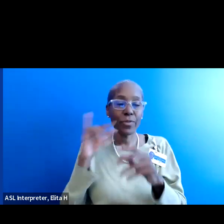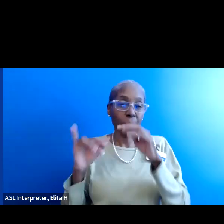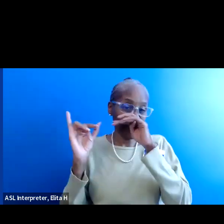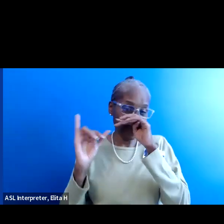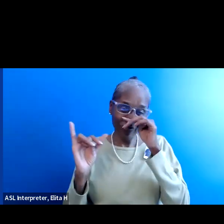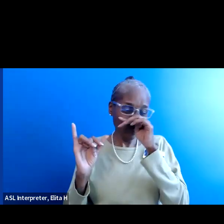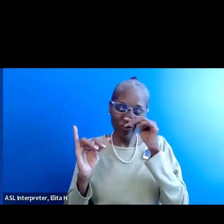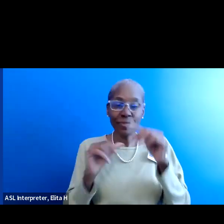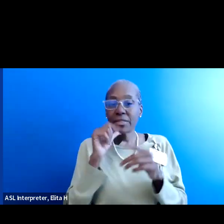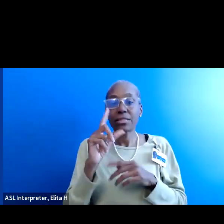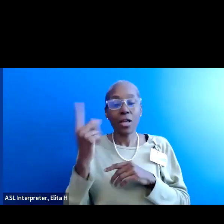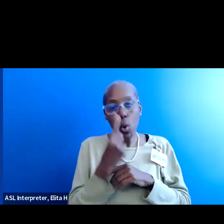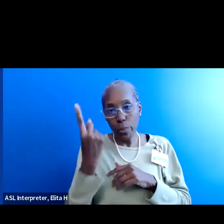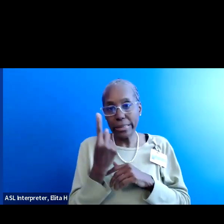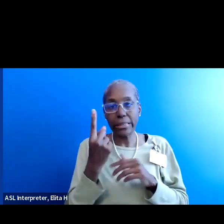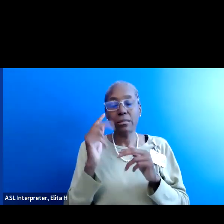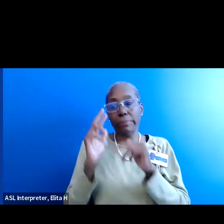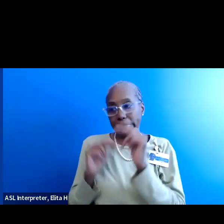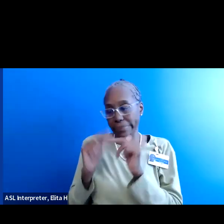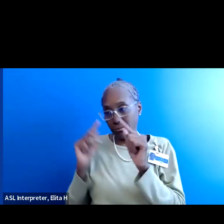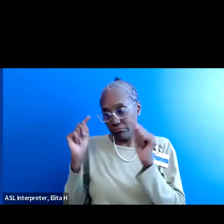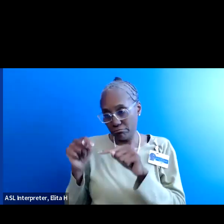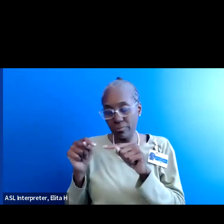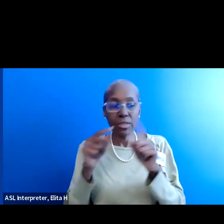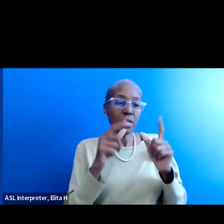So it's not all just facility-focused, it's really resident-focused.